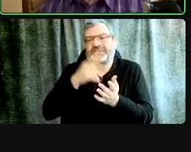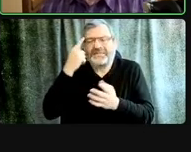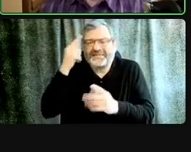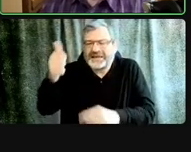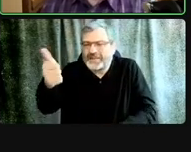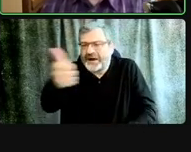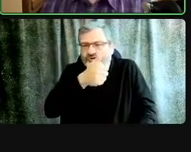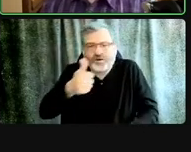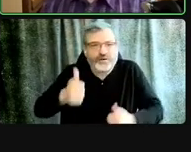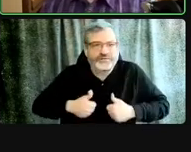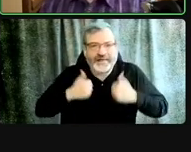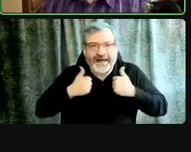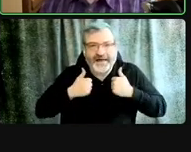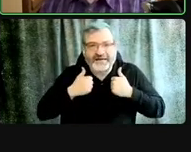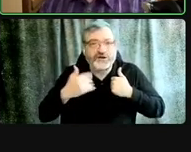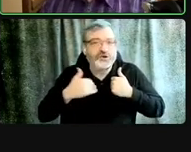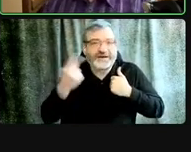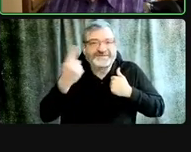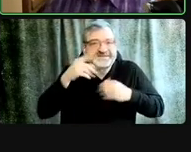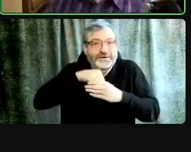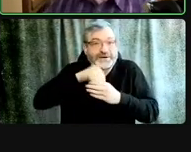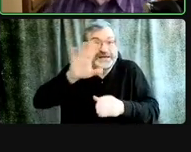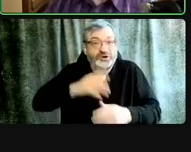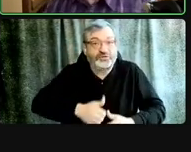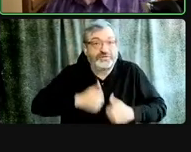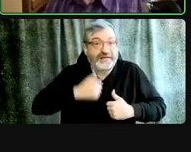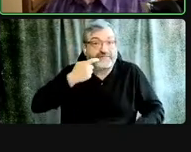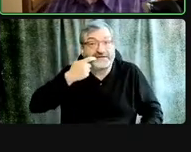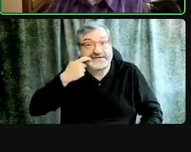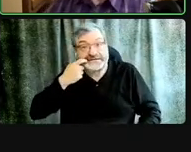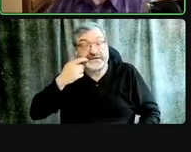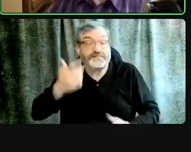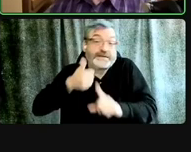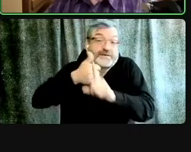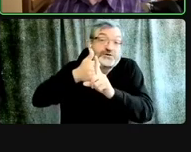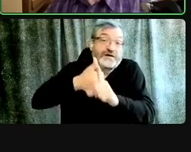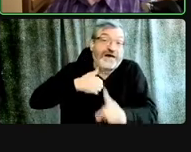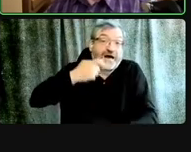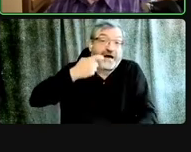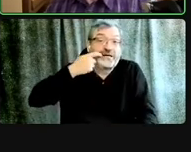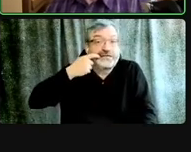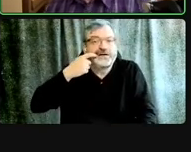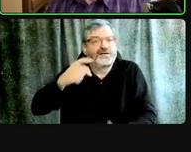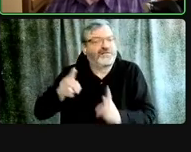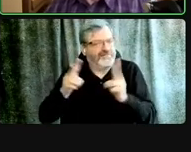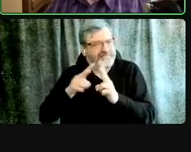You have somebody in your life who's addicted. You may yourself have an addiction. It's super common.